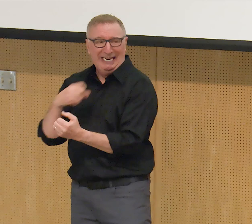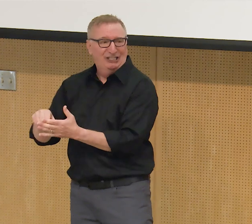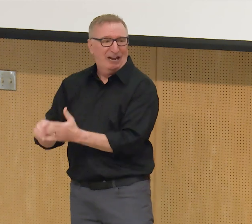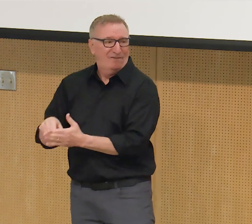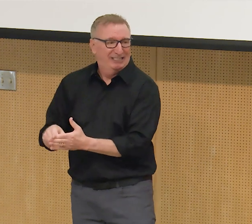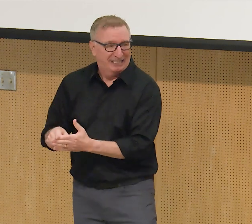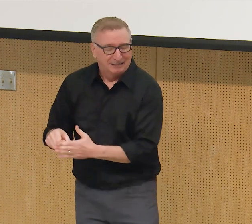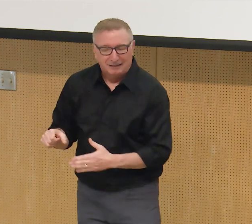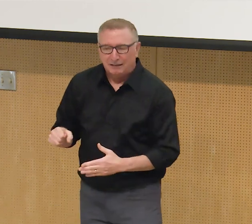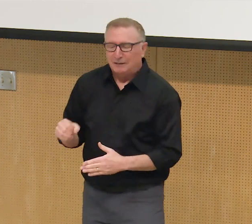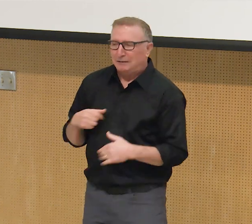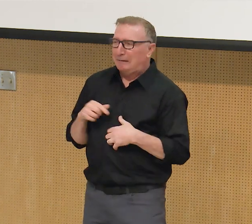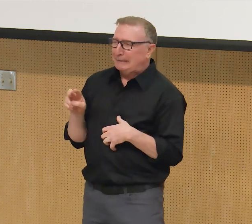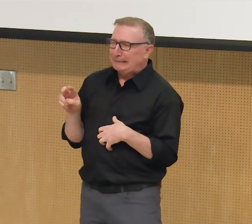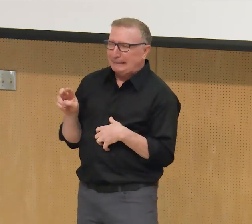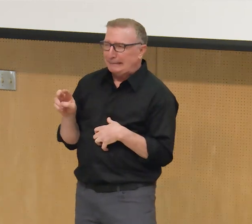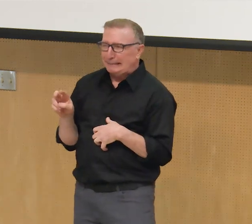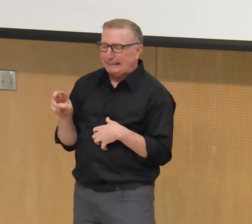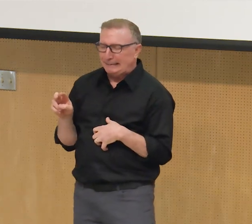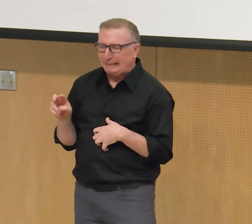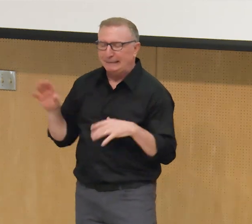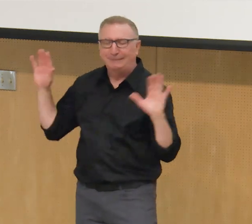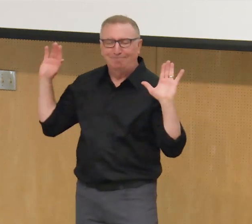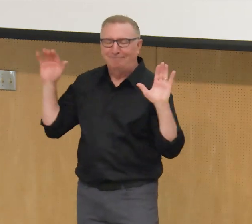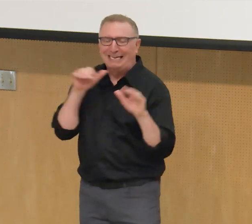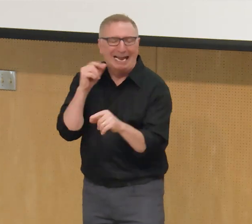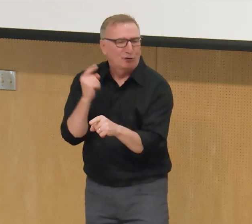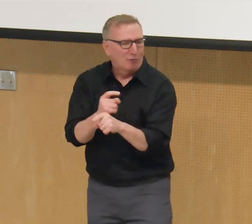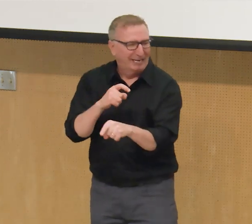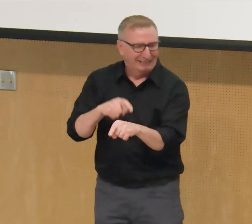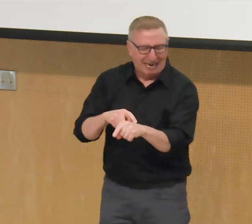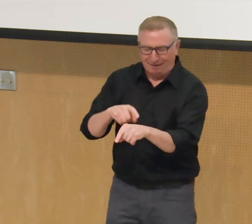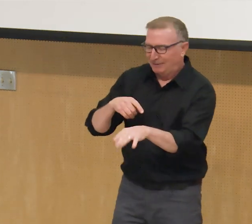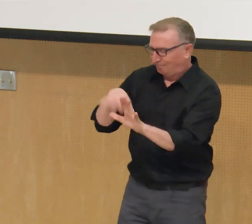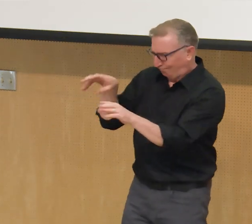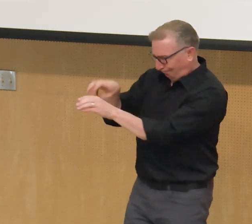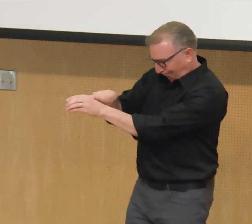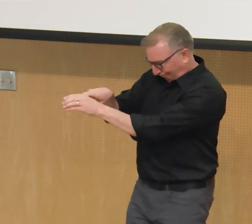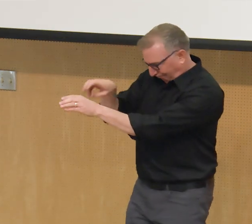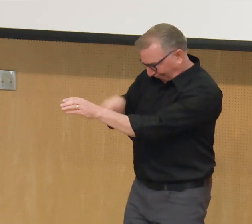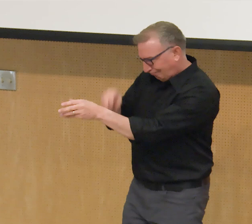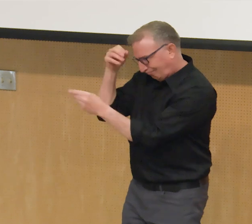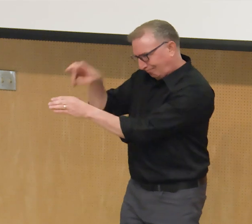Everything was following a heavy speech--emphasis on speech.